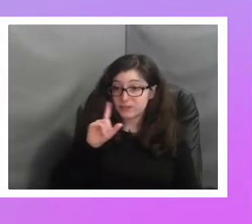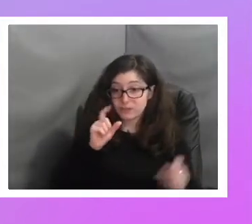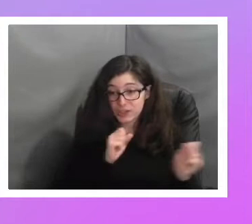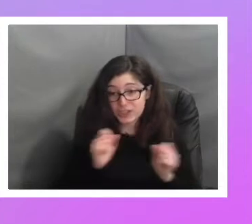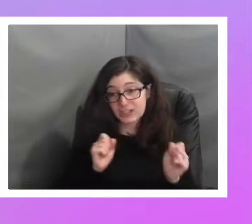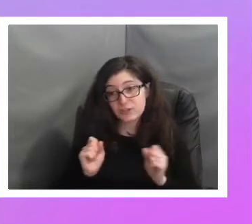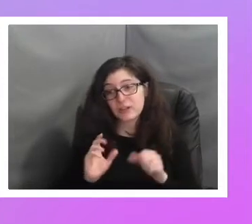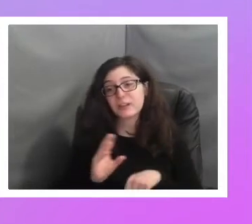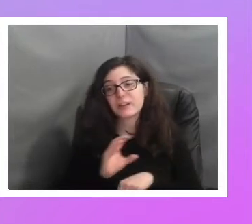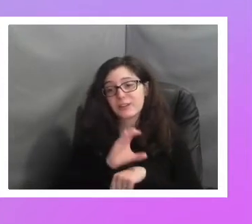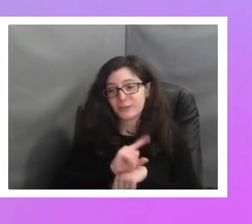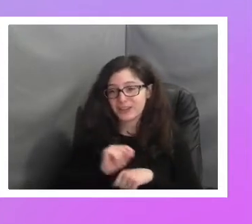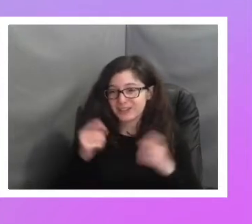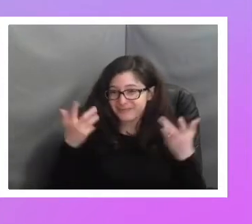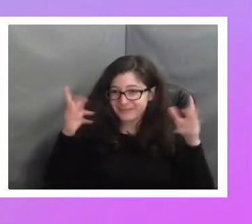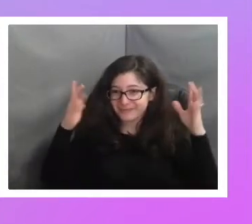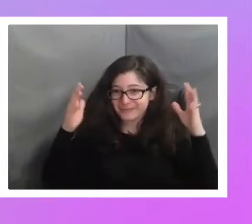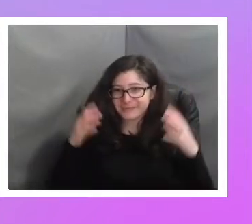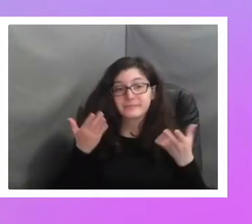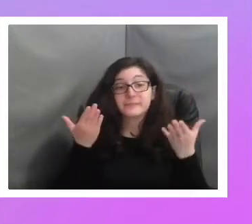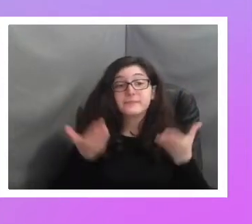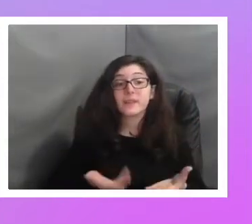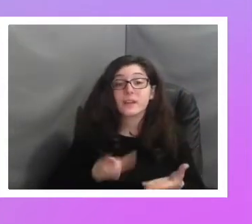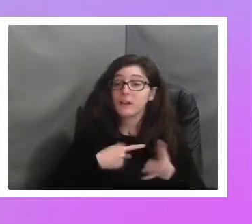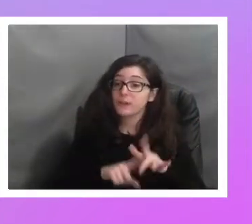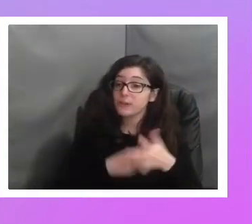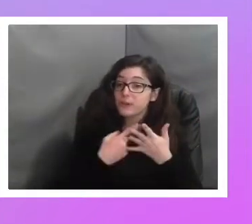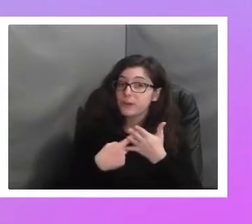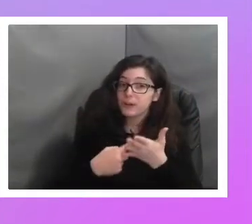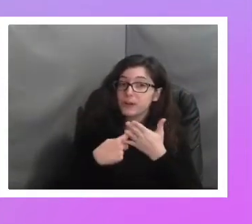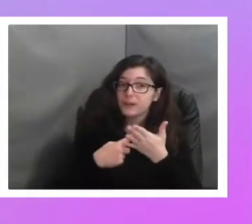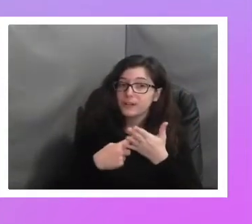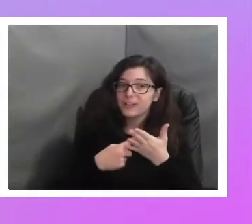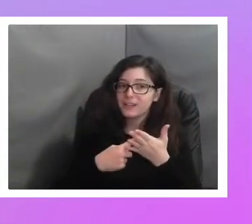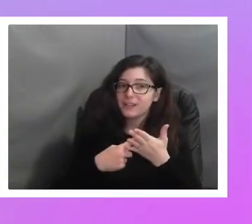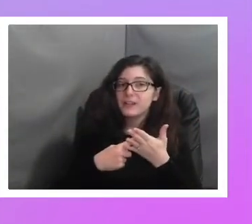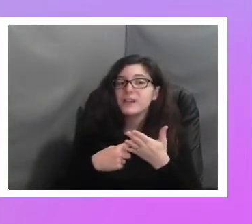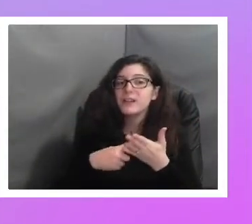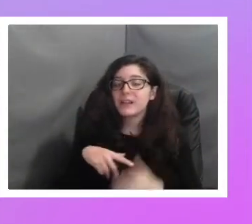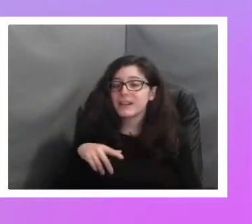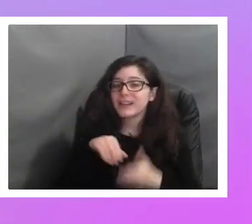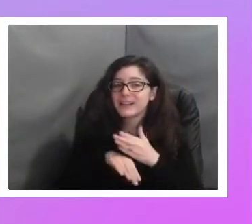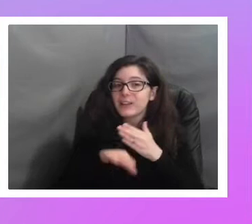and I want to start talking about the Accessibility for Ontarians with Disabilities Act,